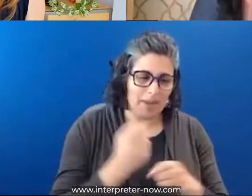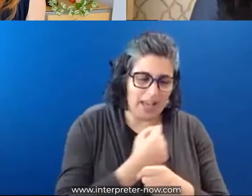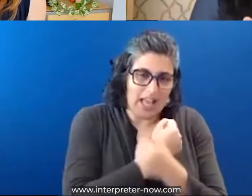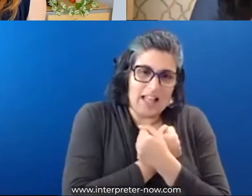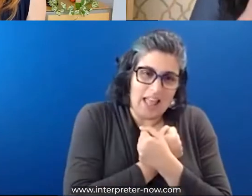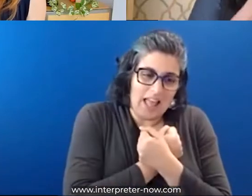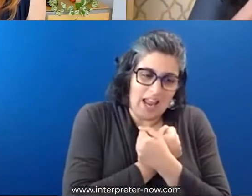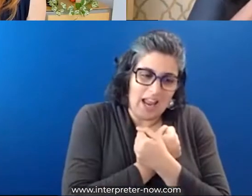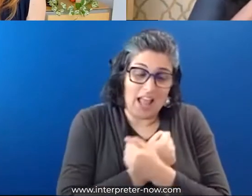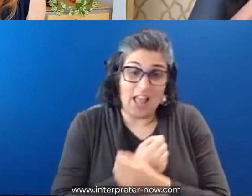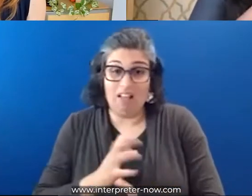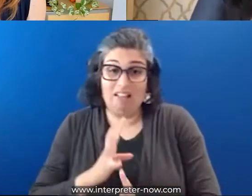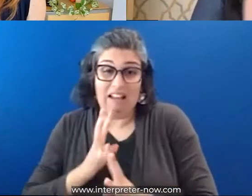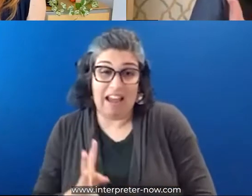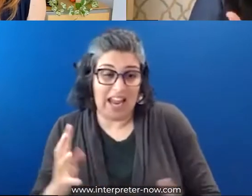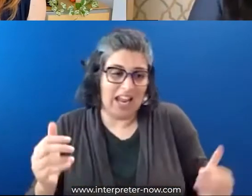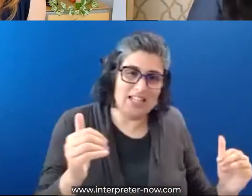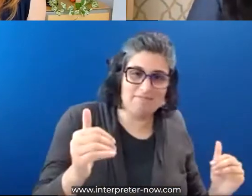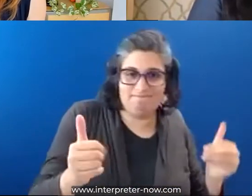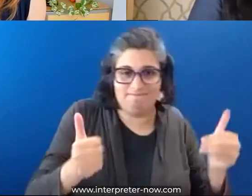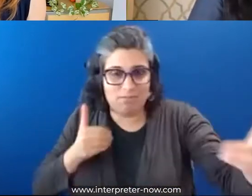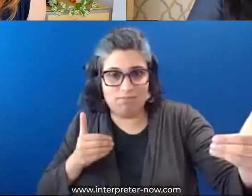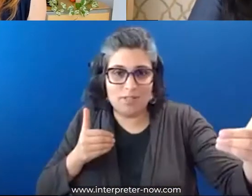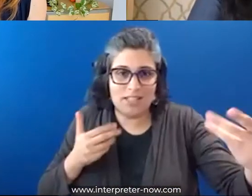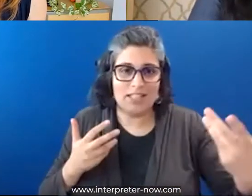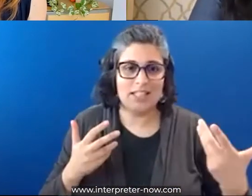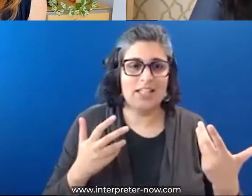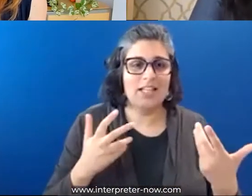outpace that fear in terms of what's an attractive quality in the world.